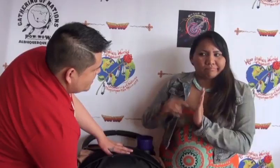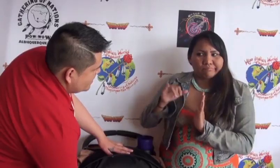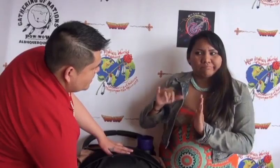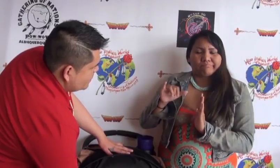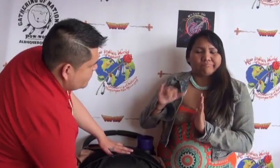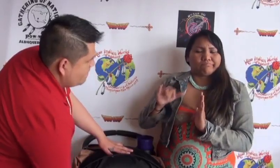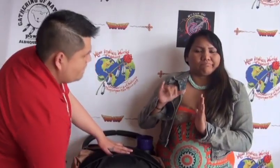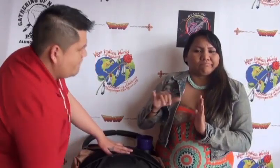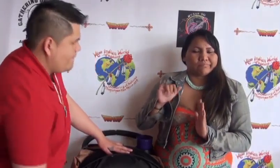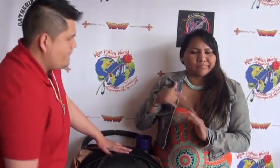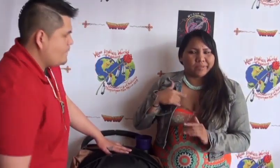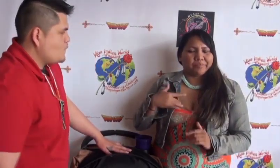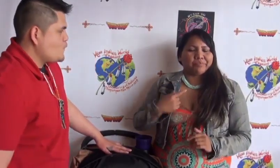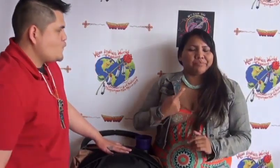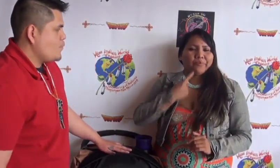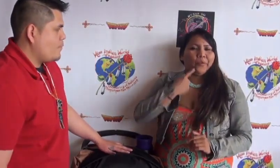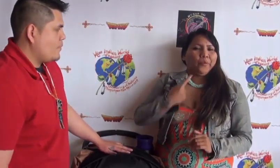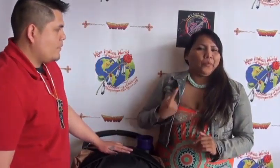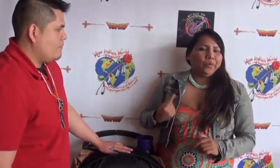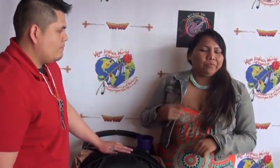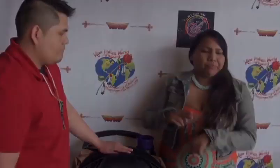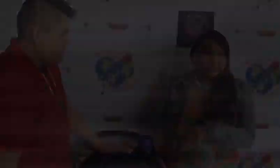It was very disappointing to learn how mis­educated I had been.